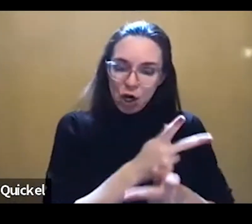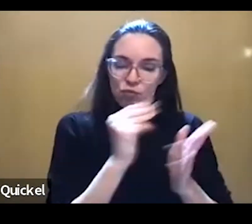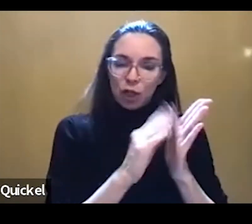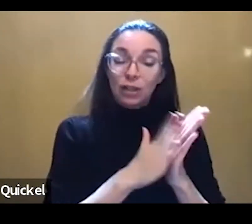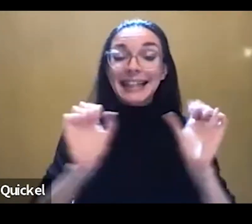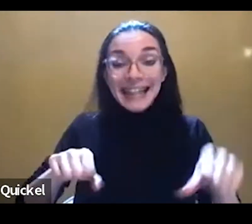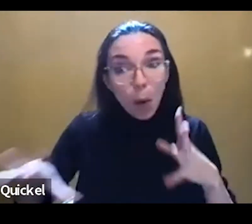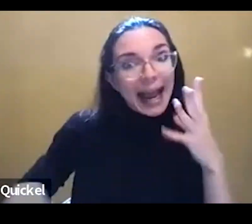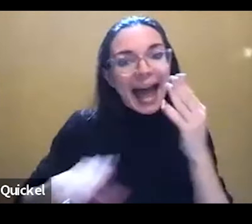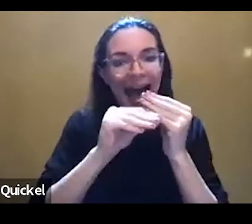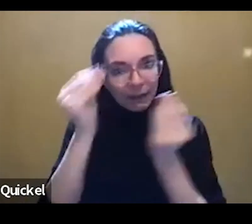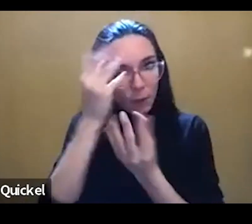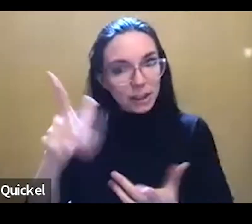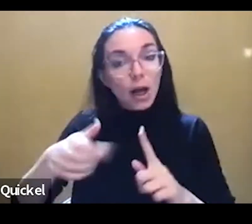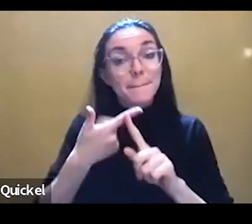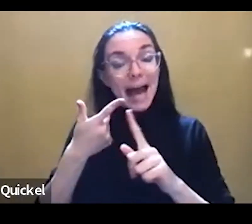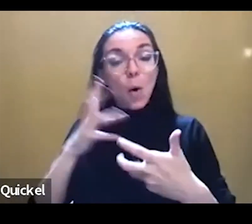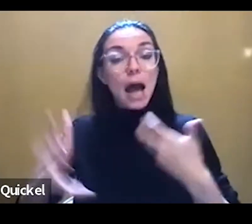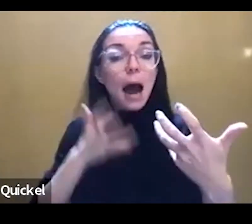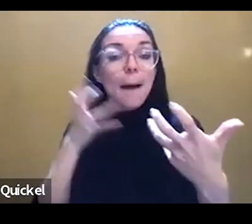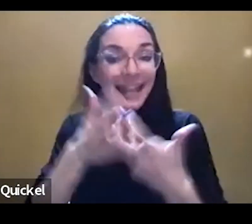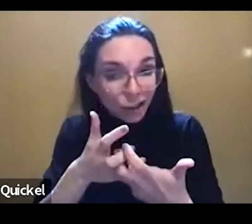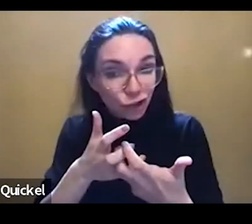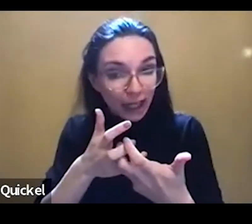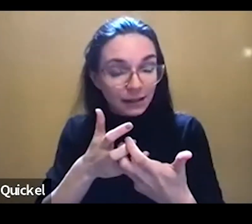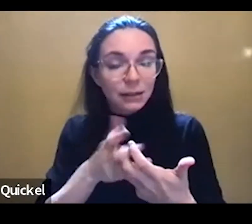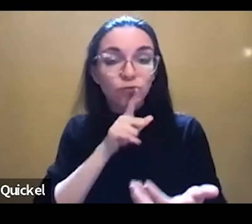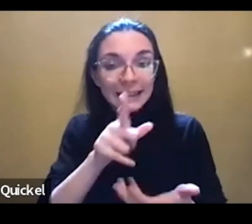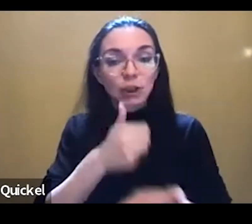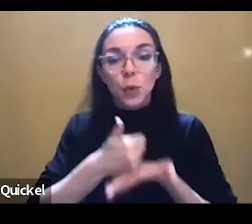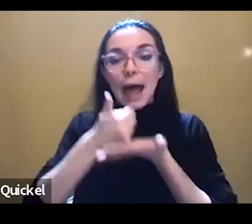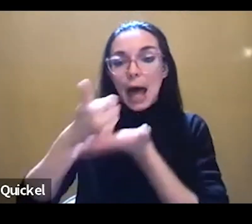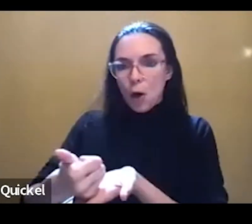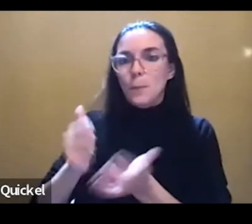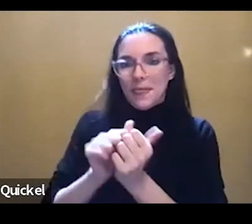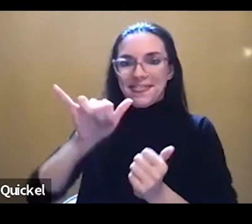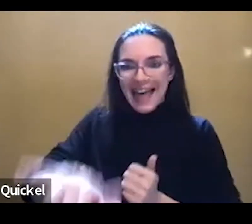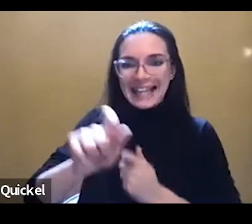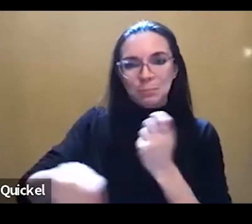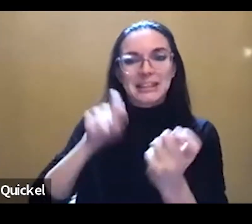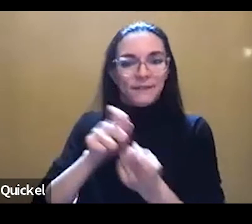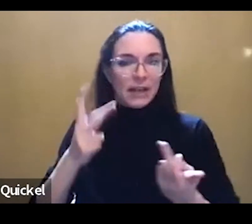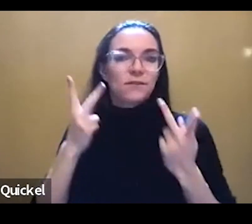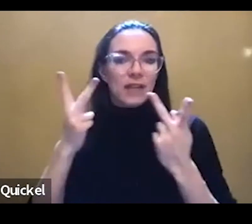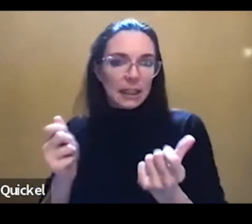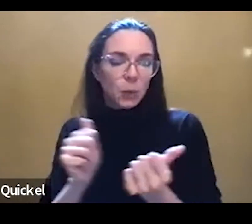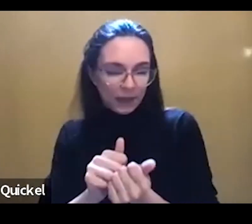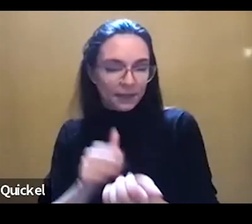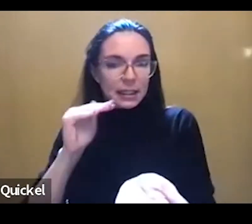as an accommodation to facilitate THAT particular visit with the physician?